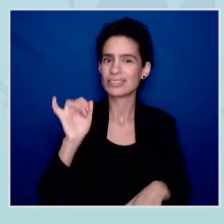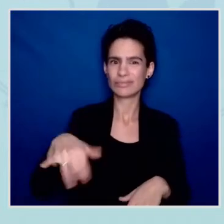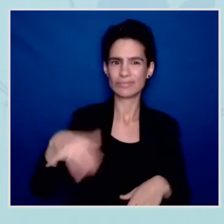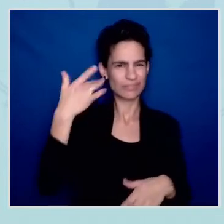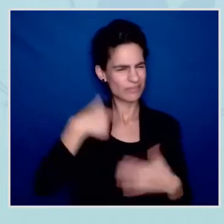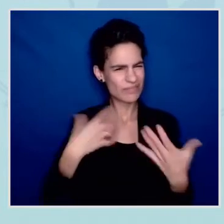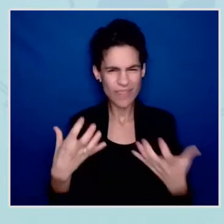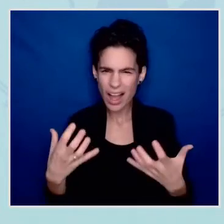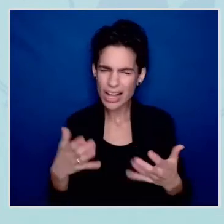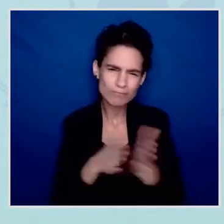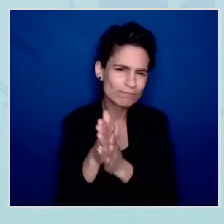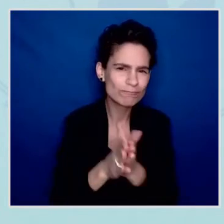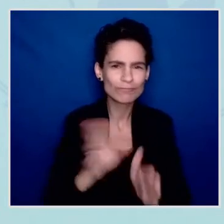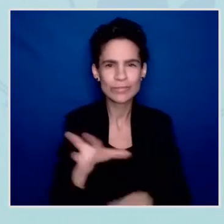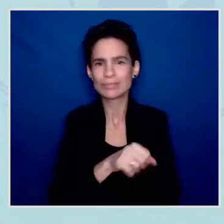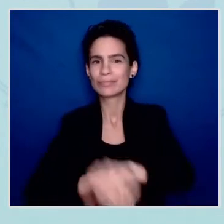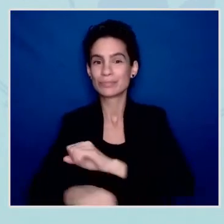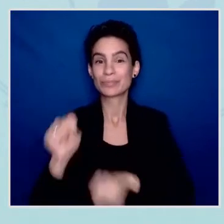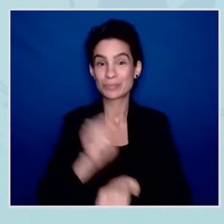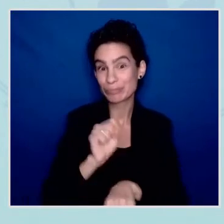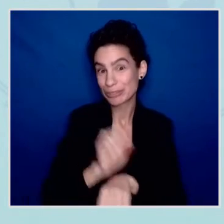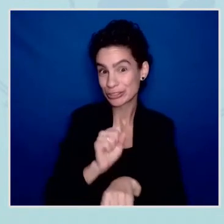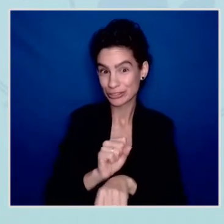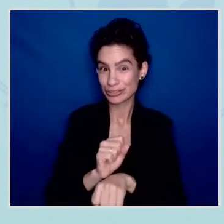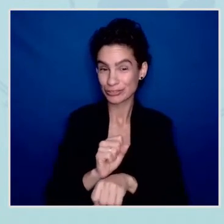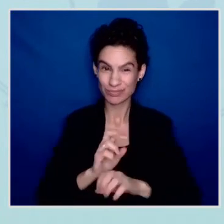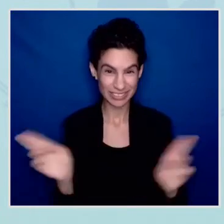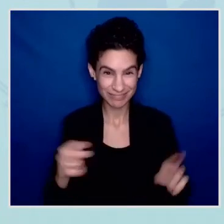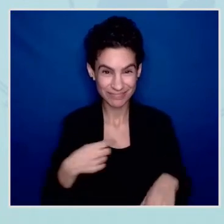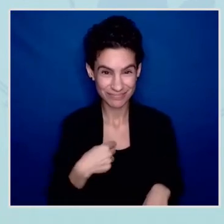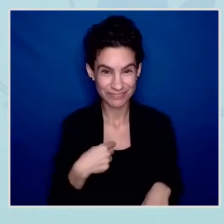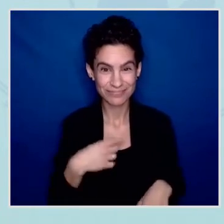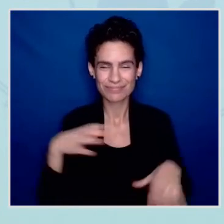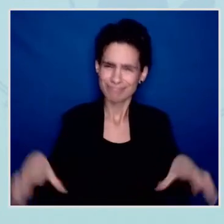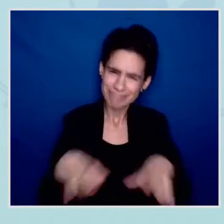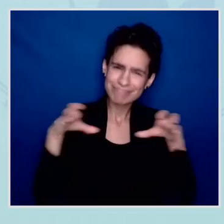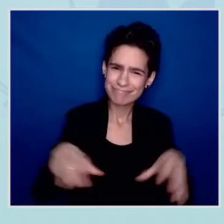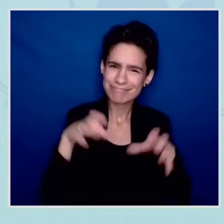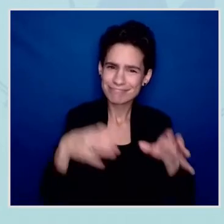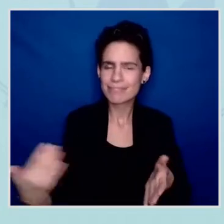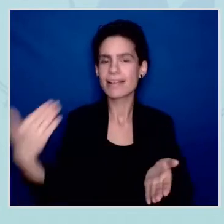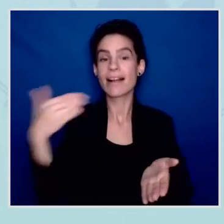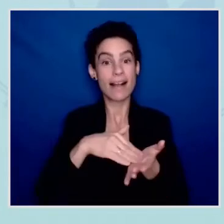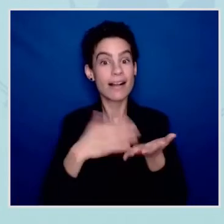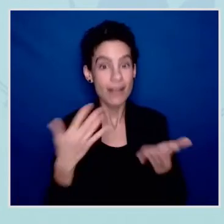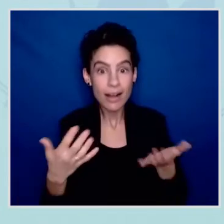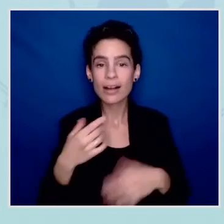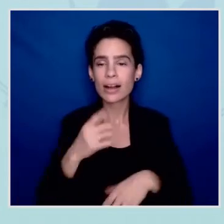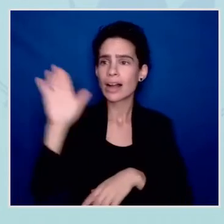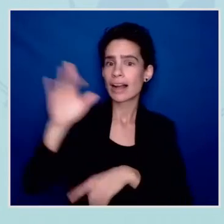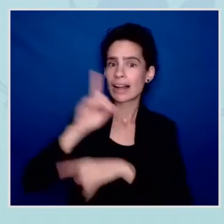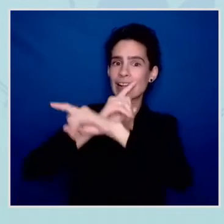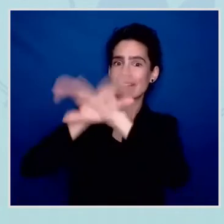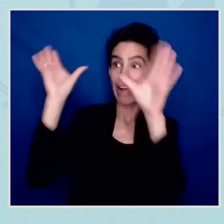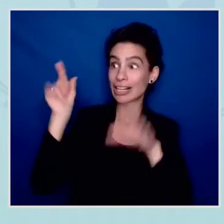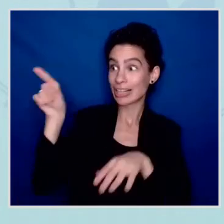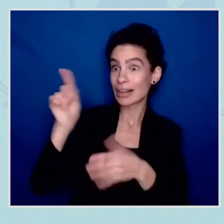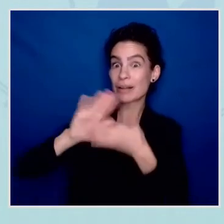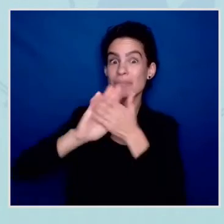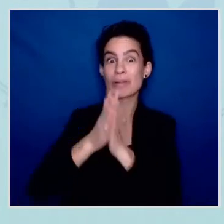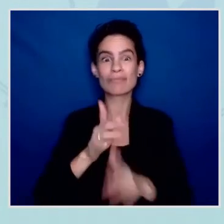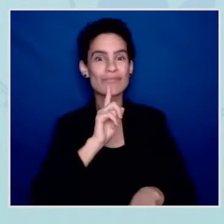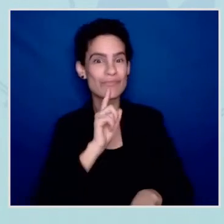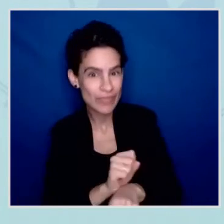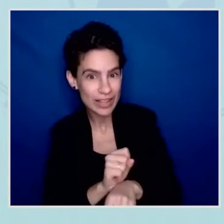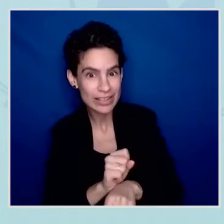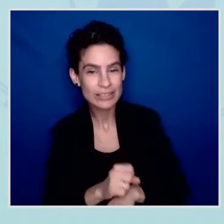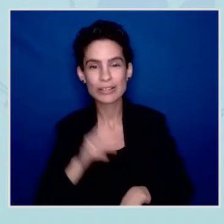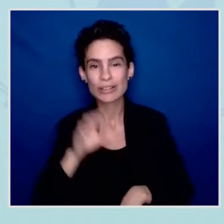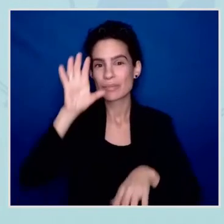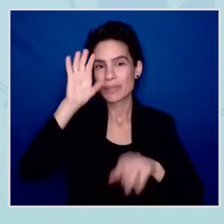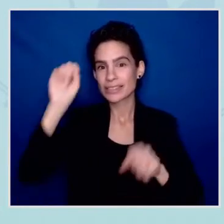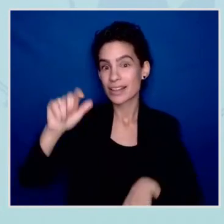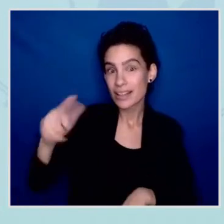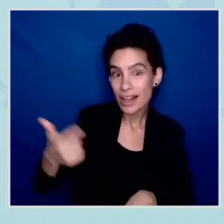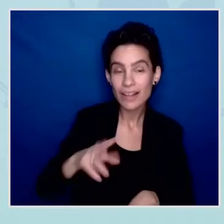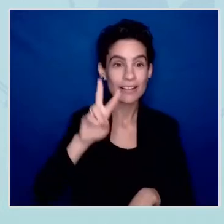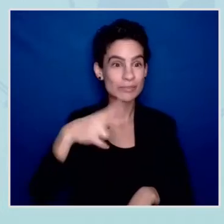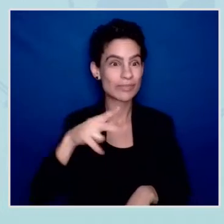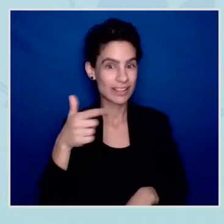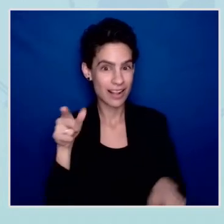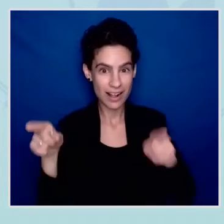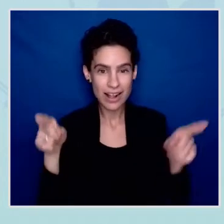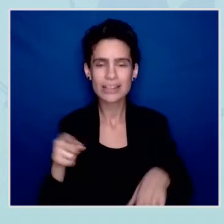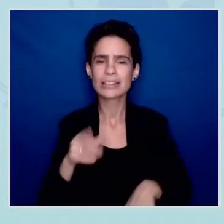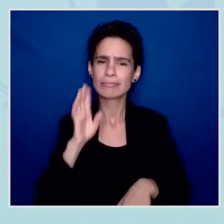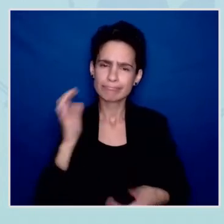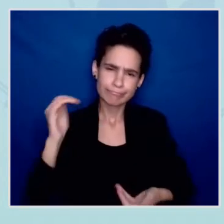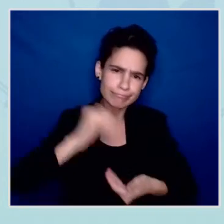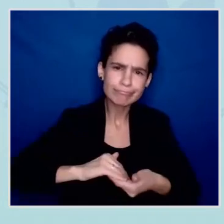JOBS TO AMERICA FROM OVERSEAS.